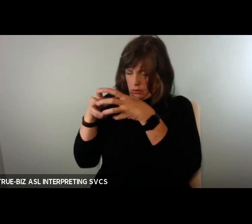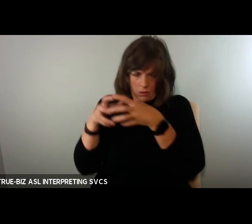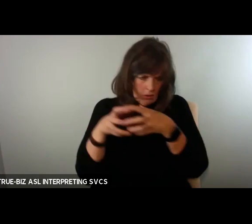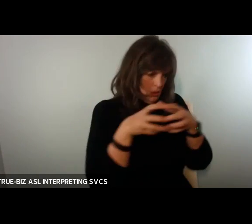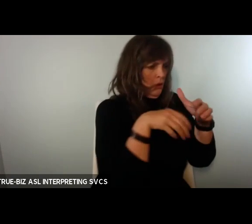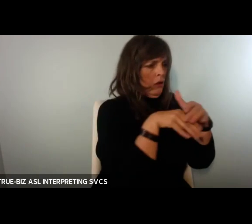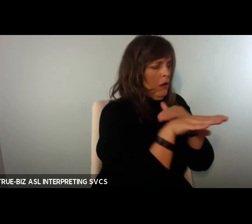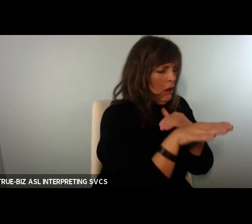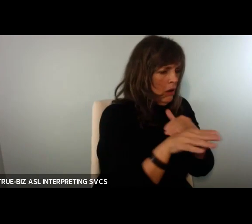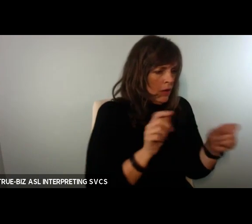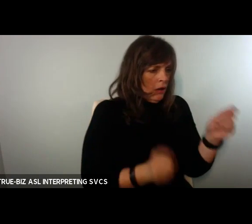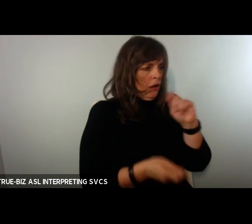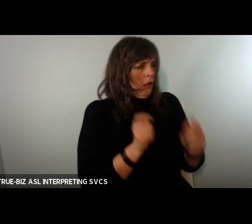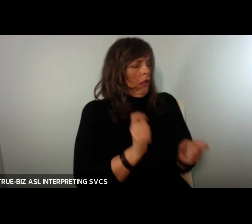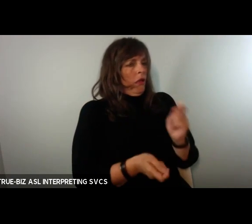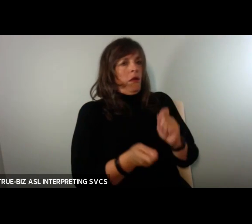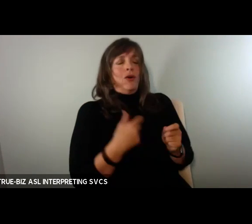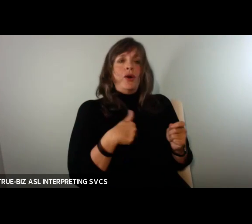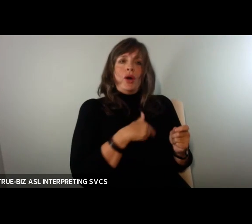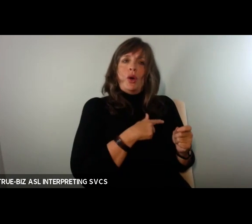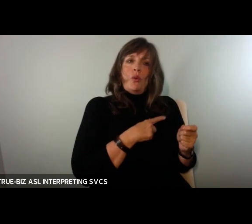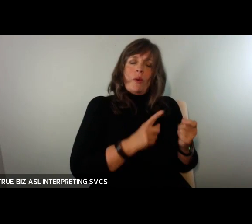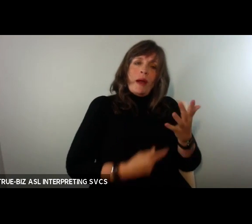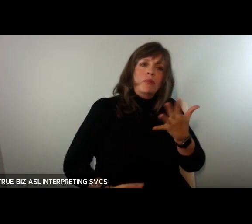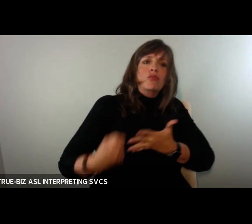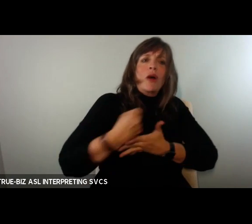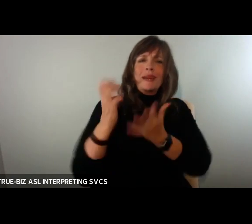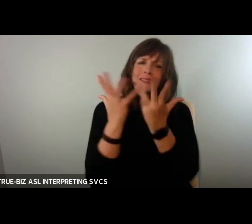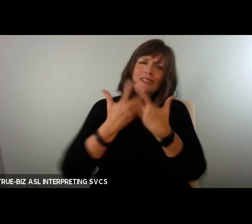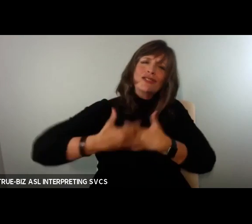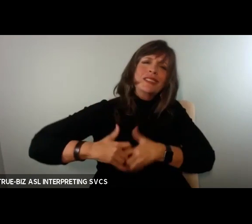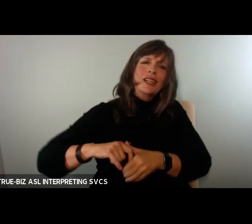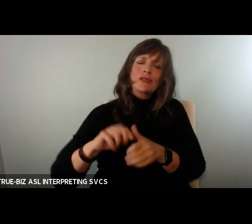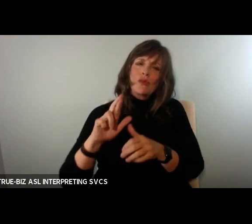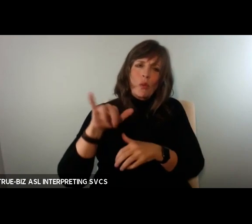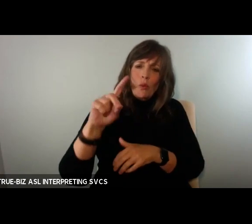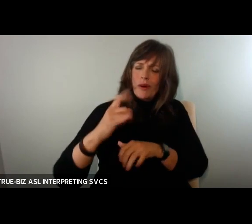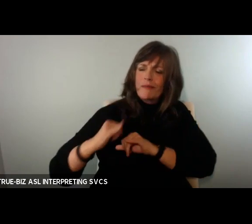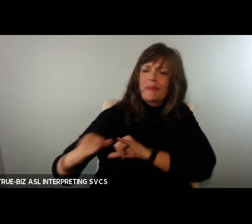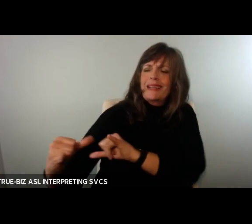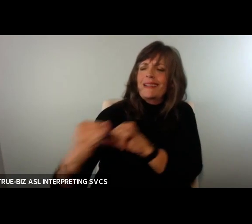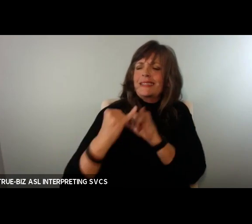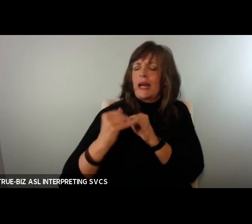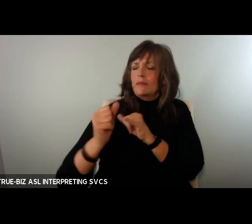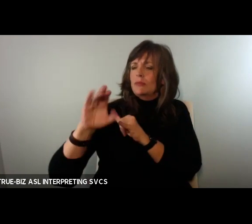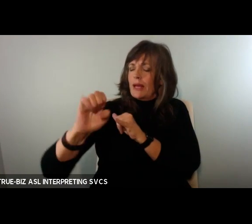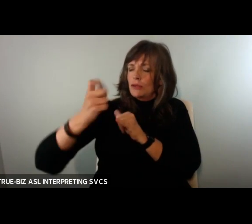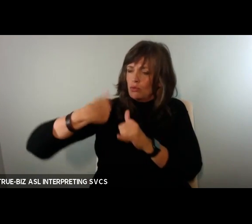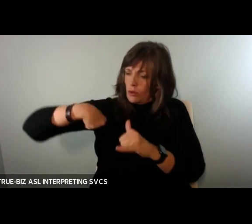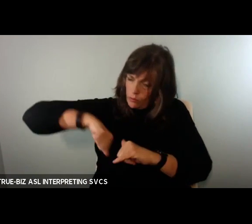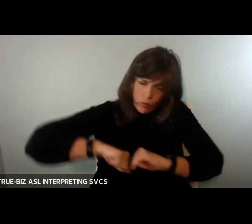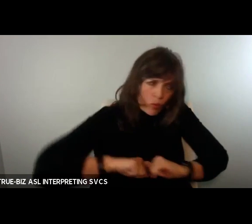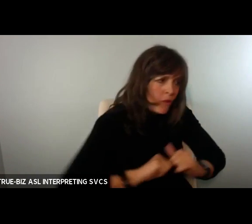which so often prioritize the synchronous rewards of convening in shared time and space as we move them to online platforms.